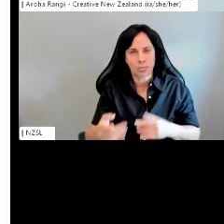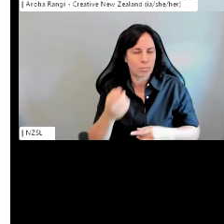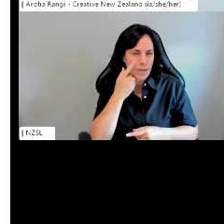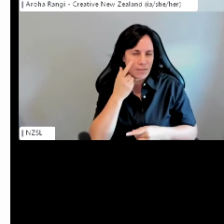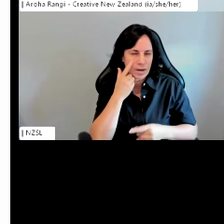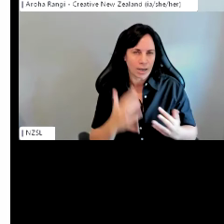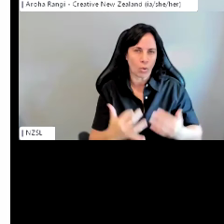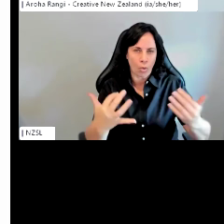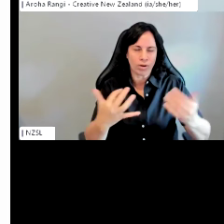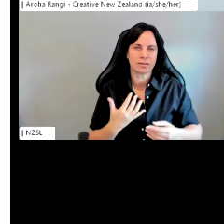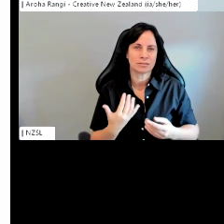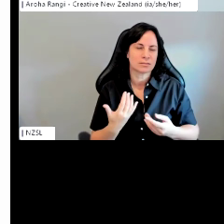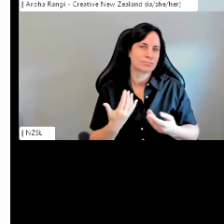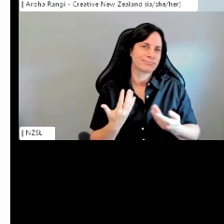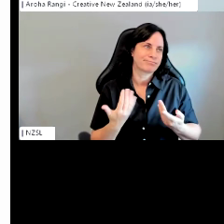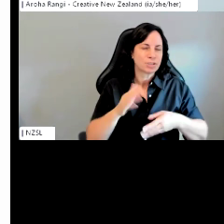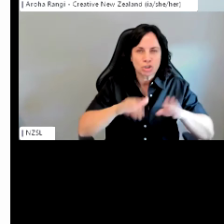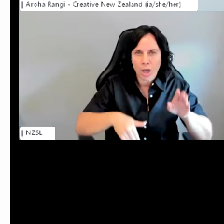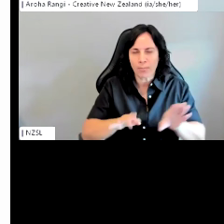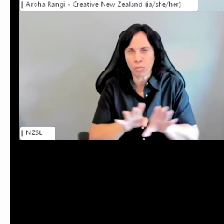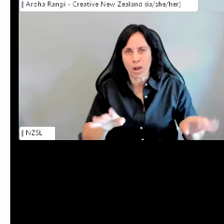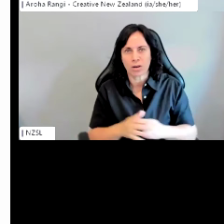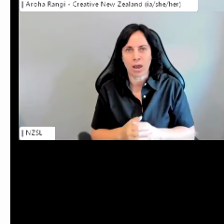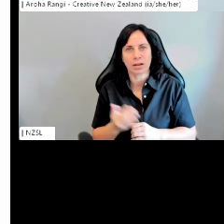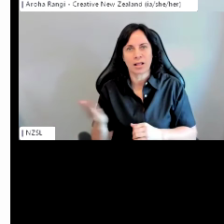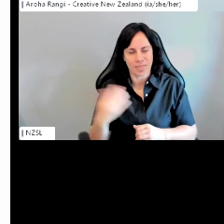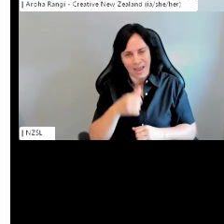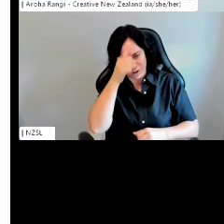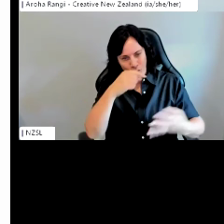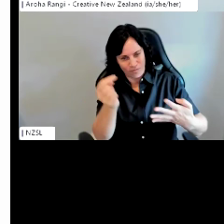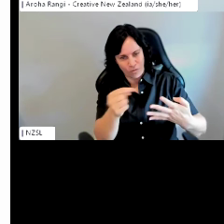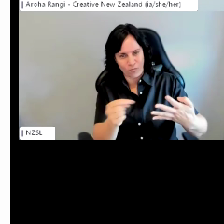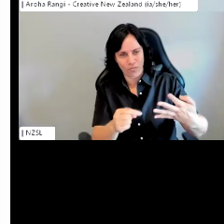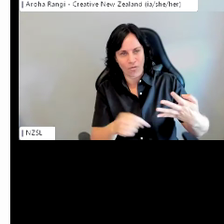um, they're going to be the ones that have picked up on these trends and really run with them. Um,